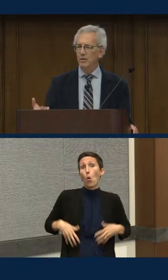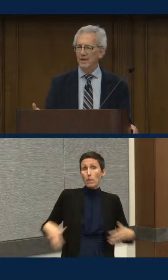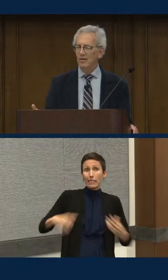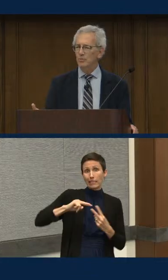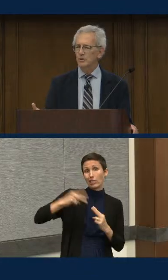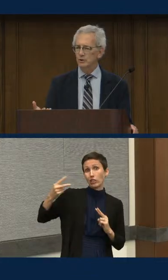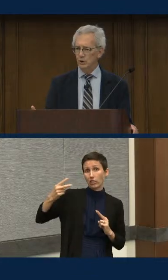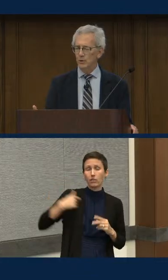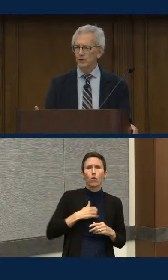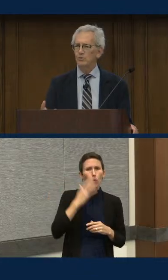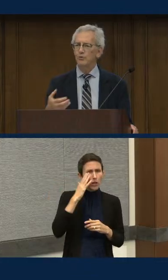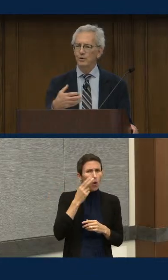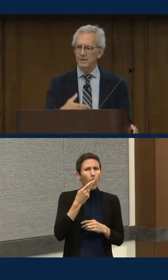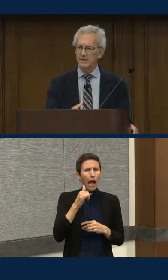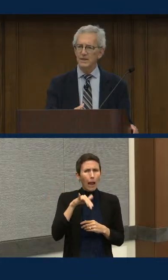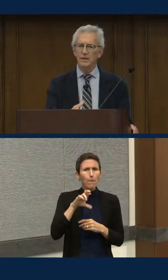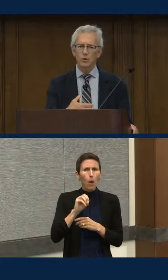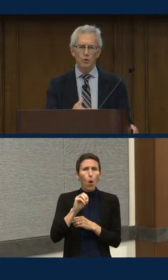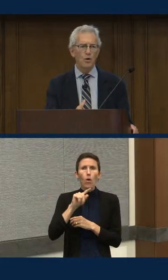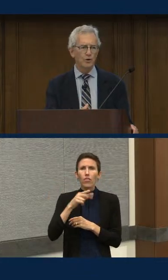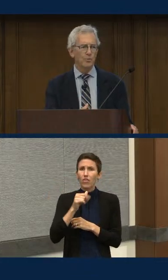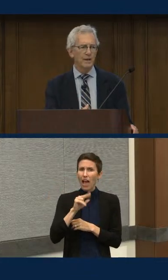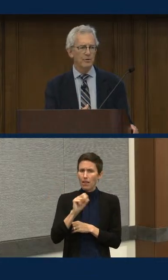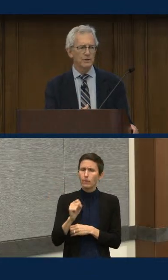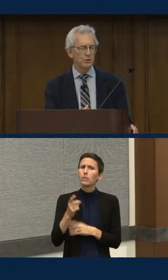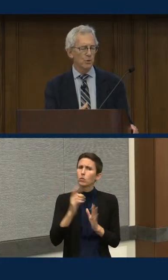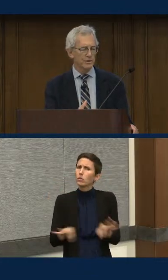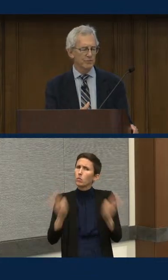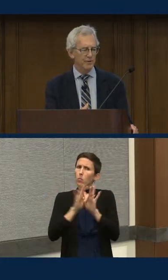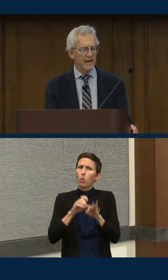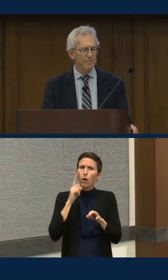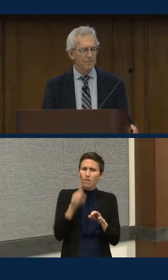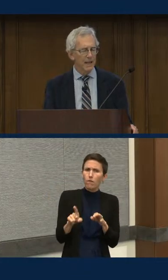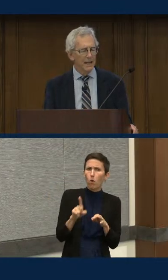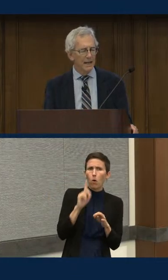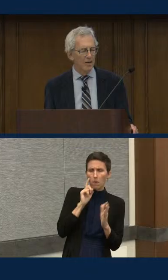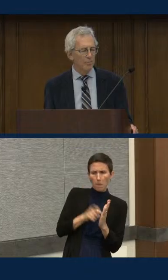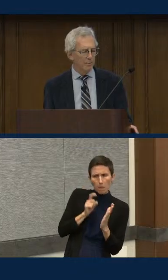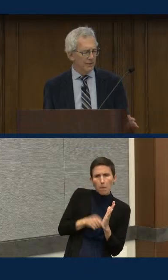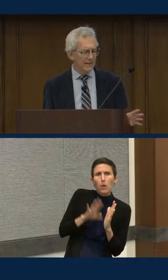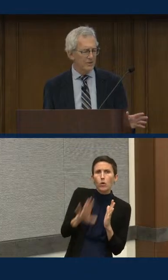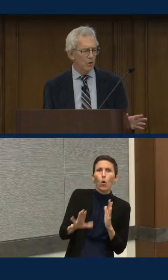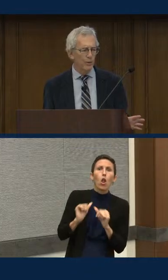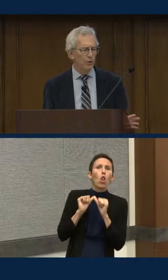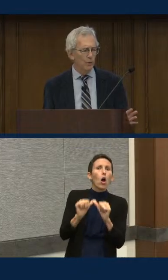the hypothalamus was critical for sensing long-term energy